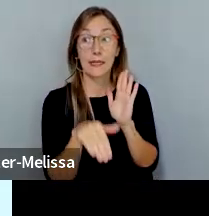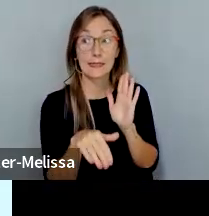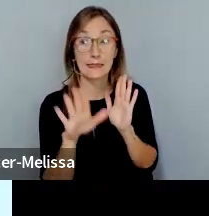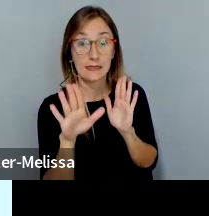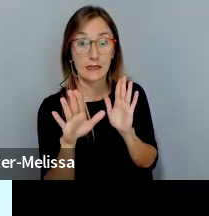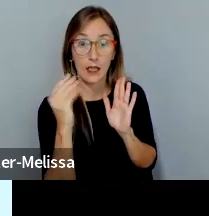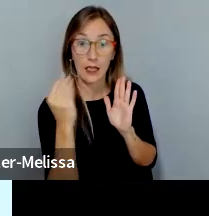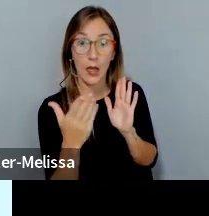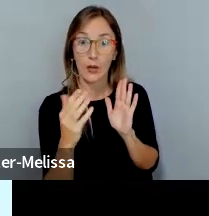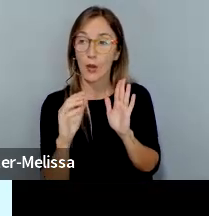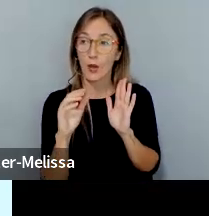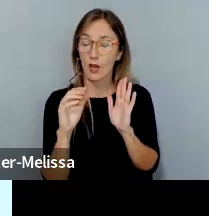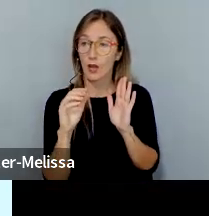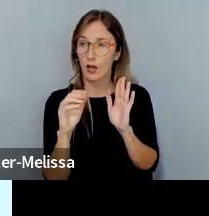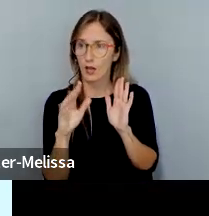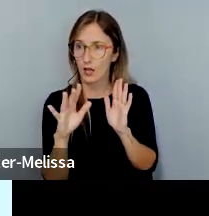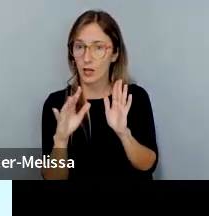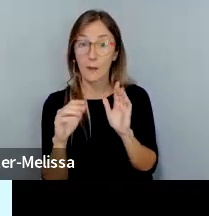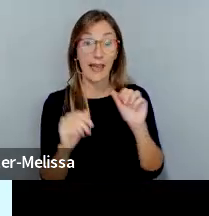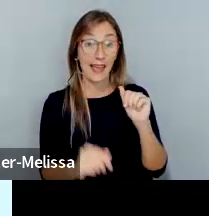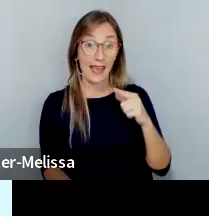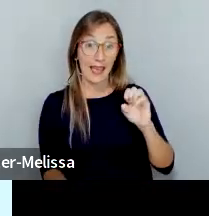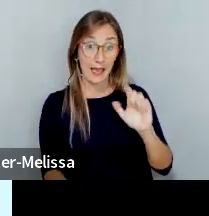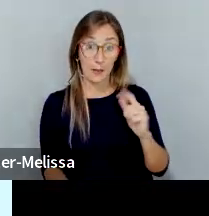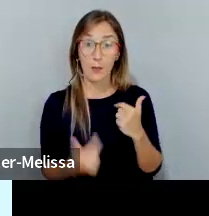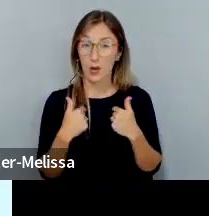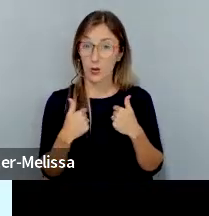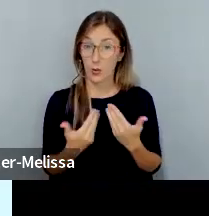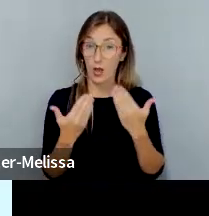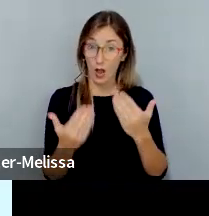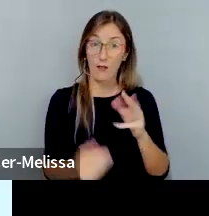collaborating and coalitions they get built around various kinds of issues.